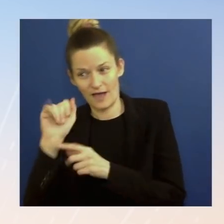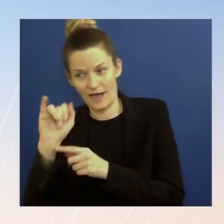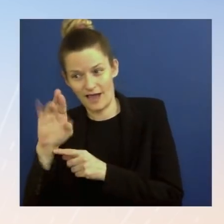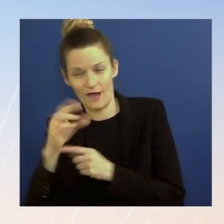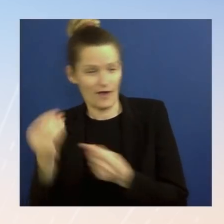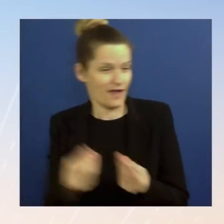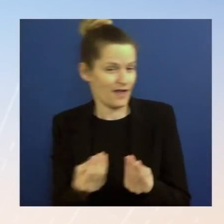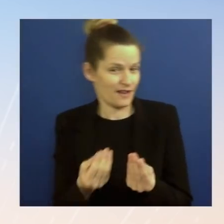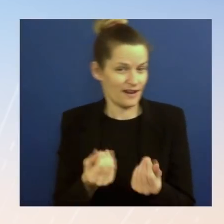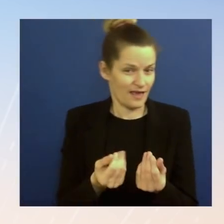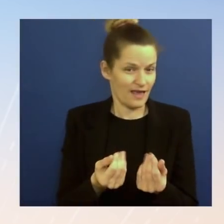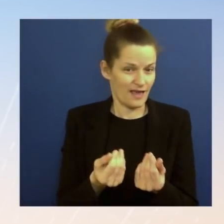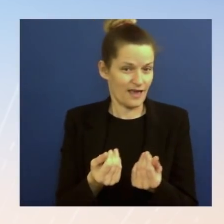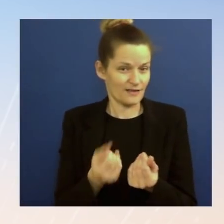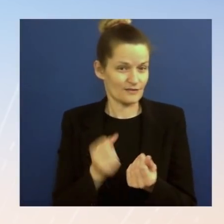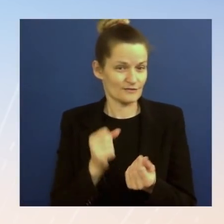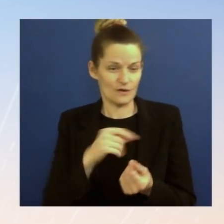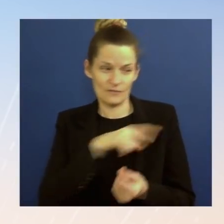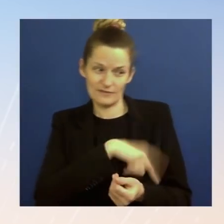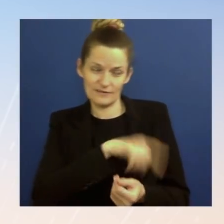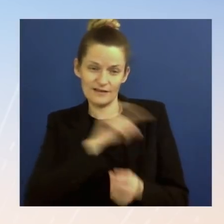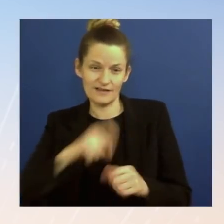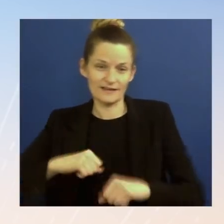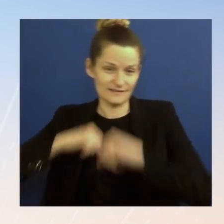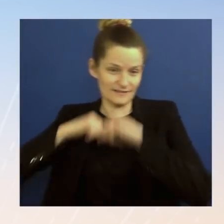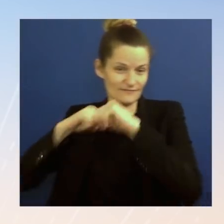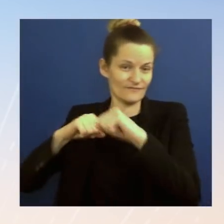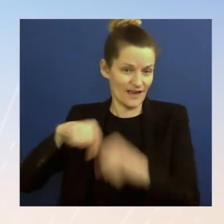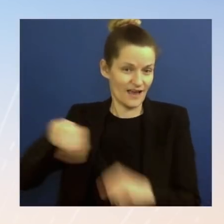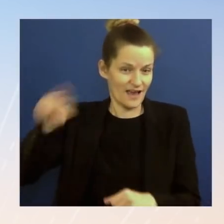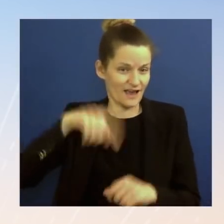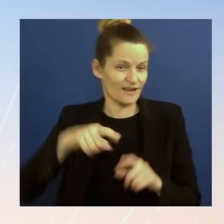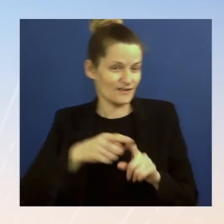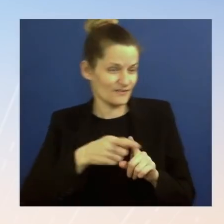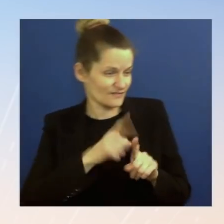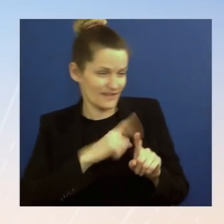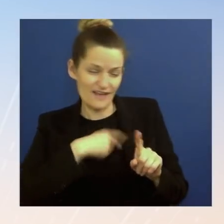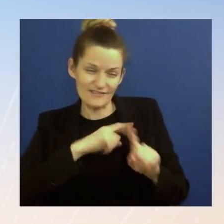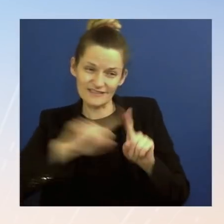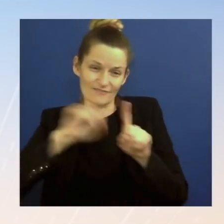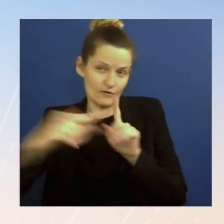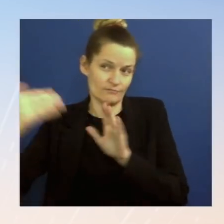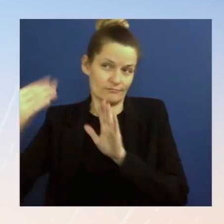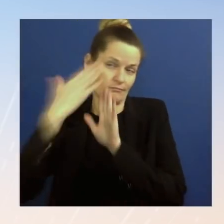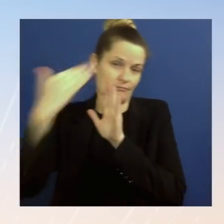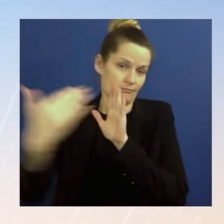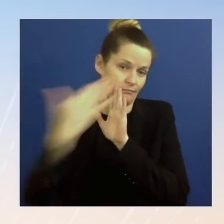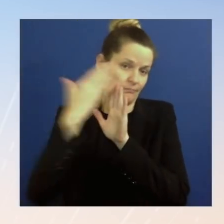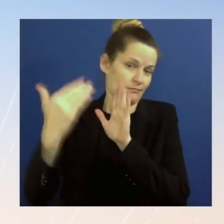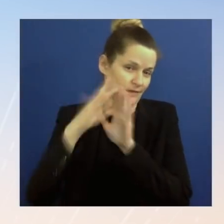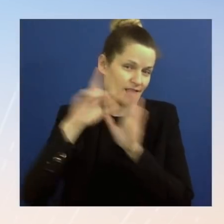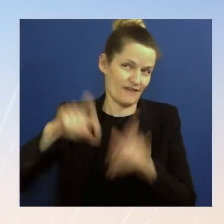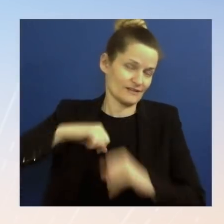And, of course, the President is looking forward to -- there's a significant amount of funding, as I think you all have noted, in the omnibus for Ukraine,